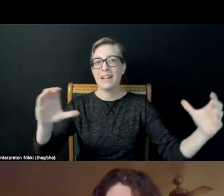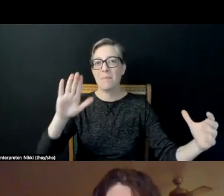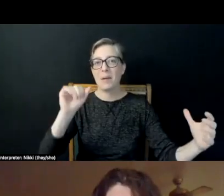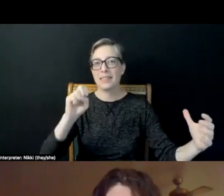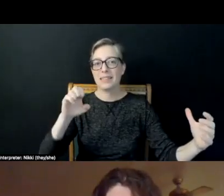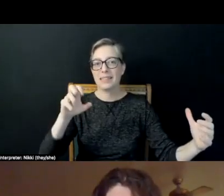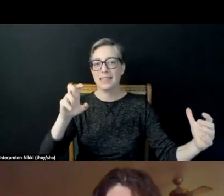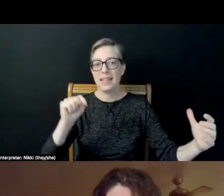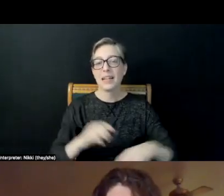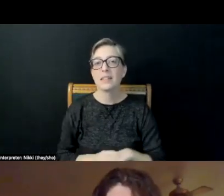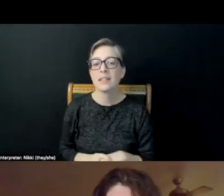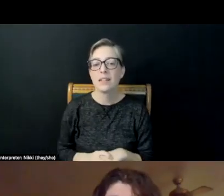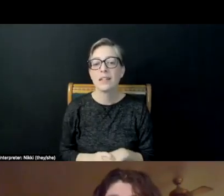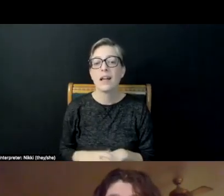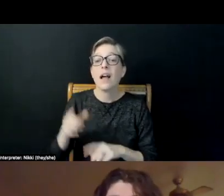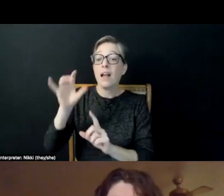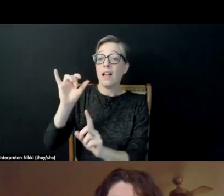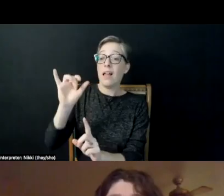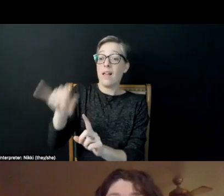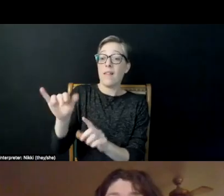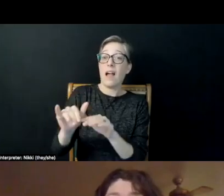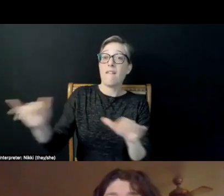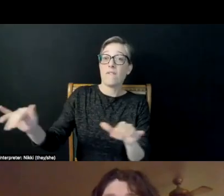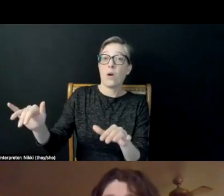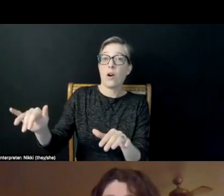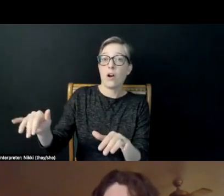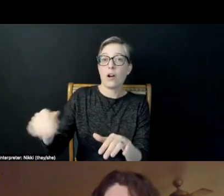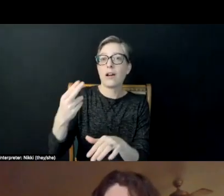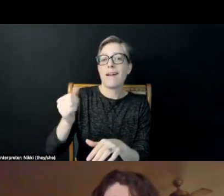the labor bassinet used by parents recovering from C-sections.